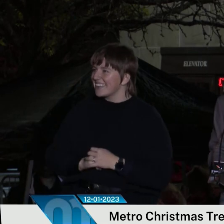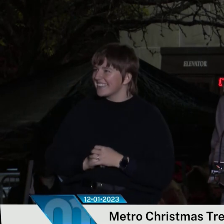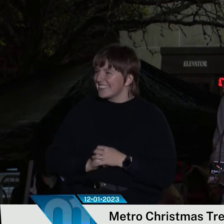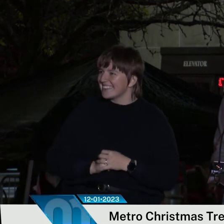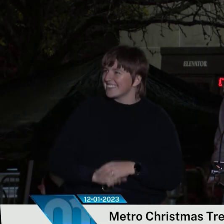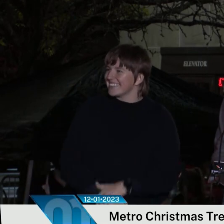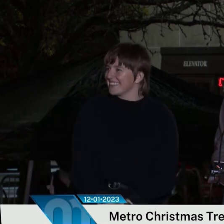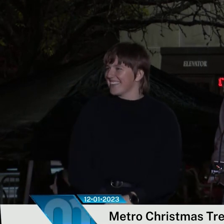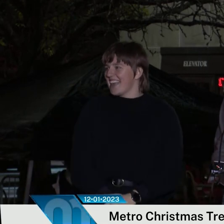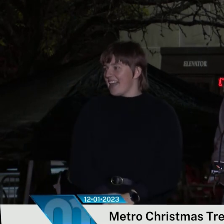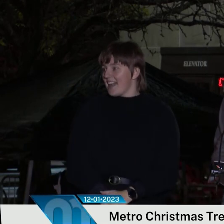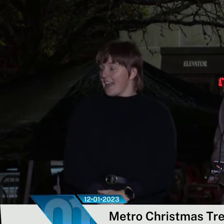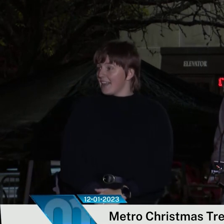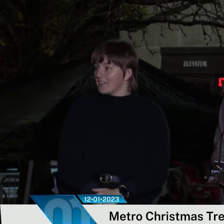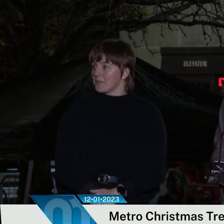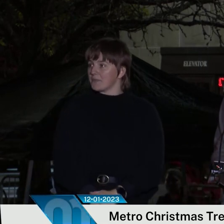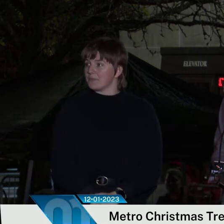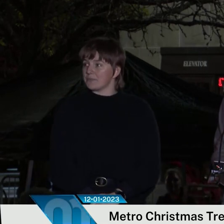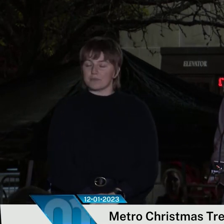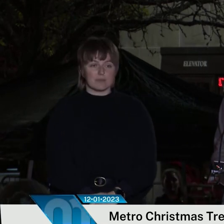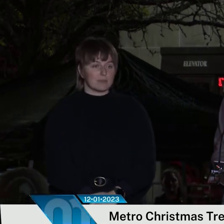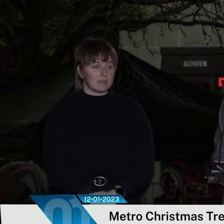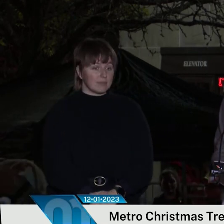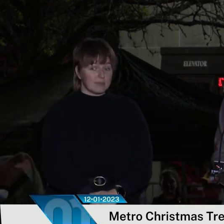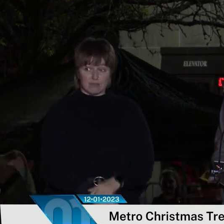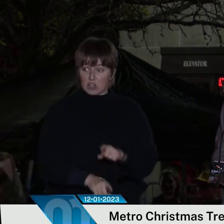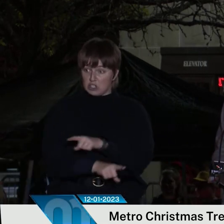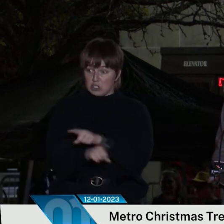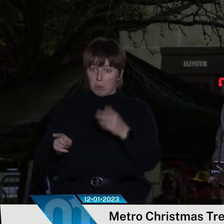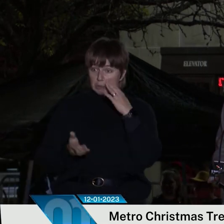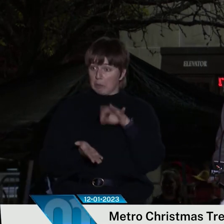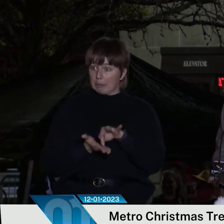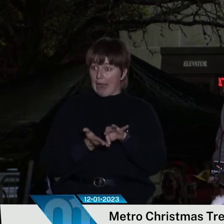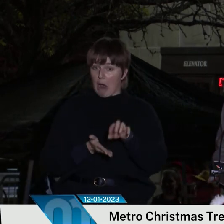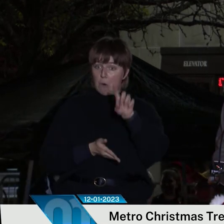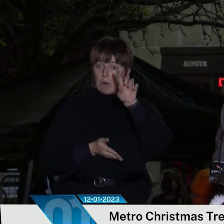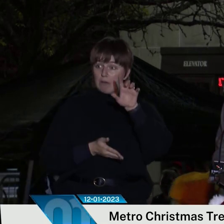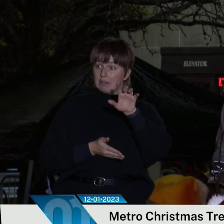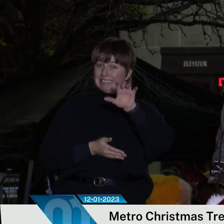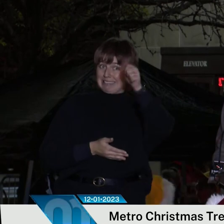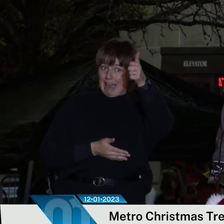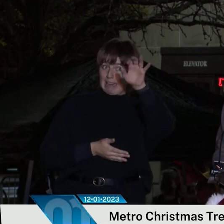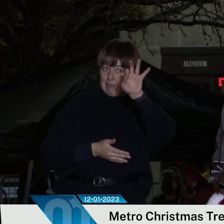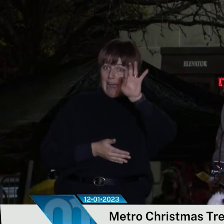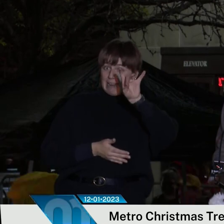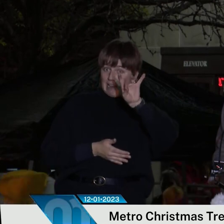HELP GUIDE YOU TO THE LOCATIONS. ALL RIGHT. NOW, HOW MANY OF OUR